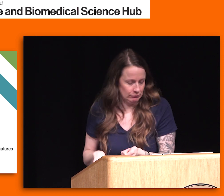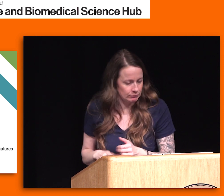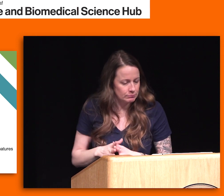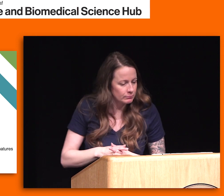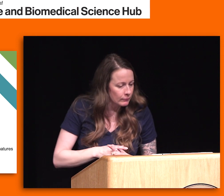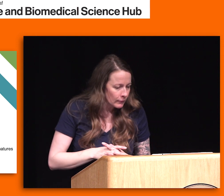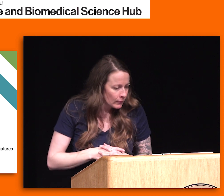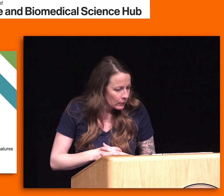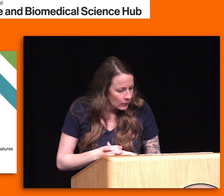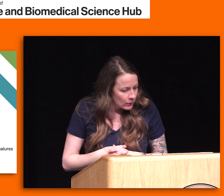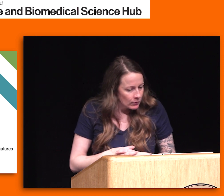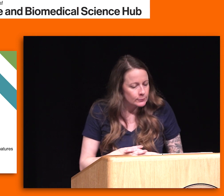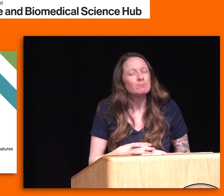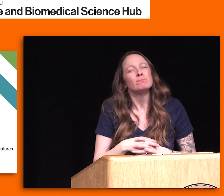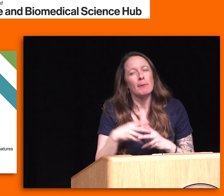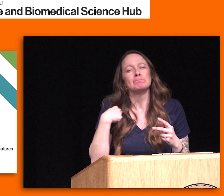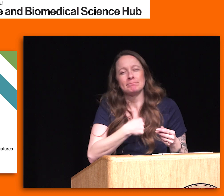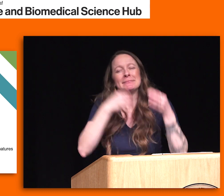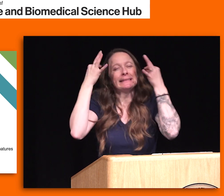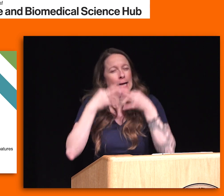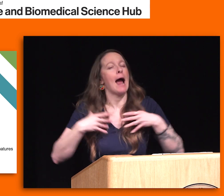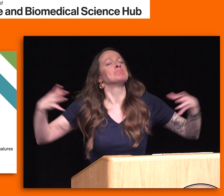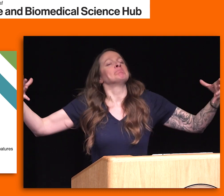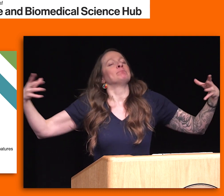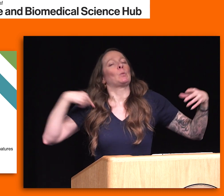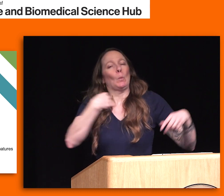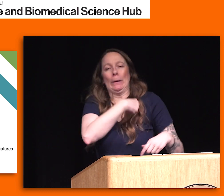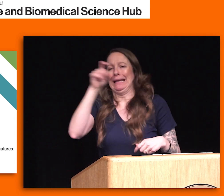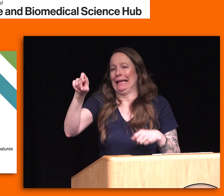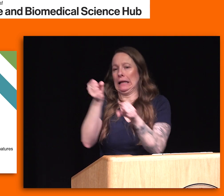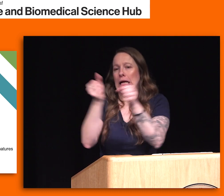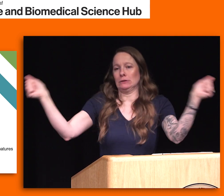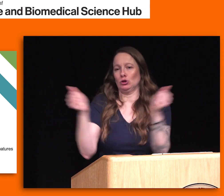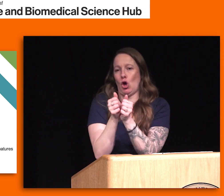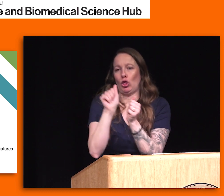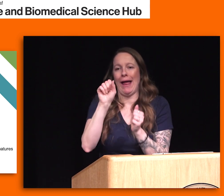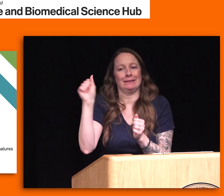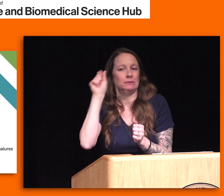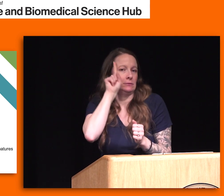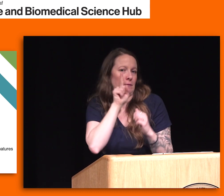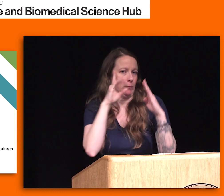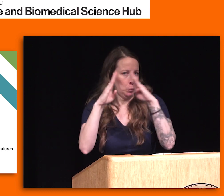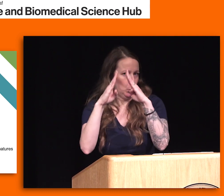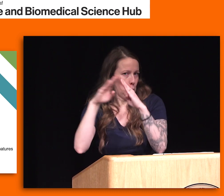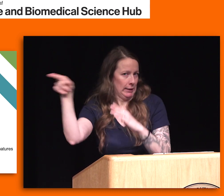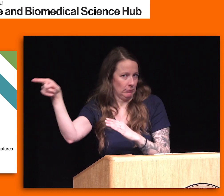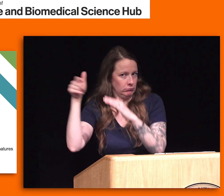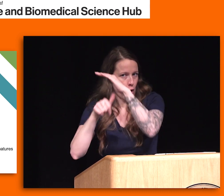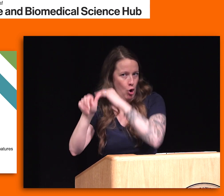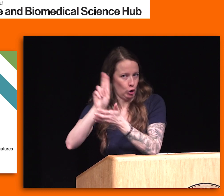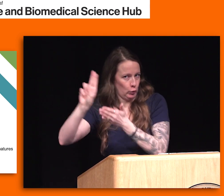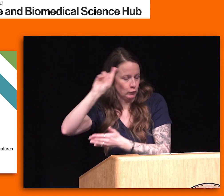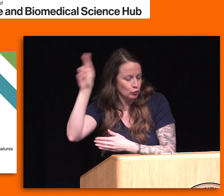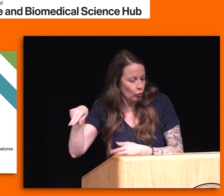We do not have 99% coverage rate for our accessibility requests. We recognized that we needed to come together